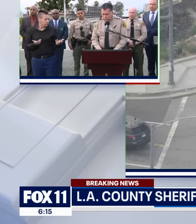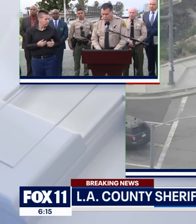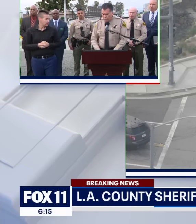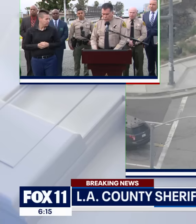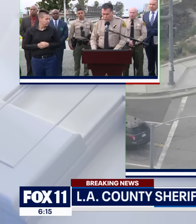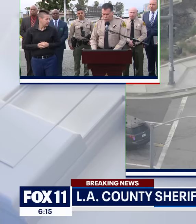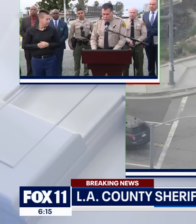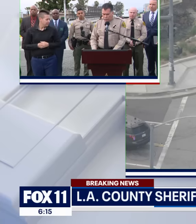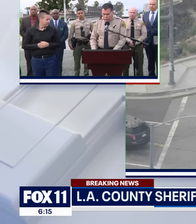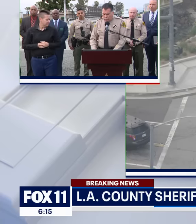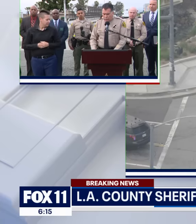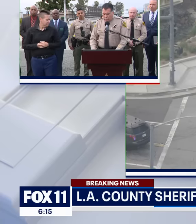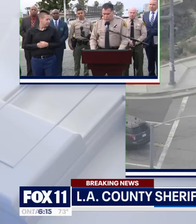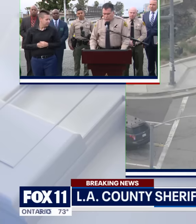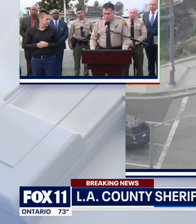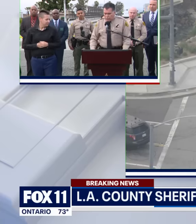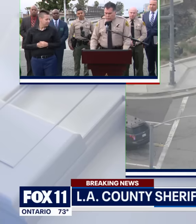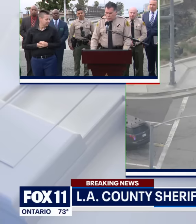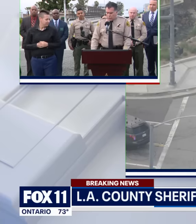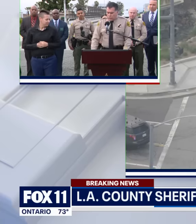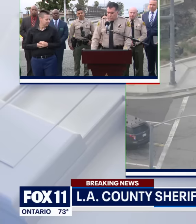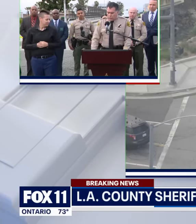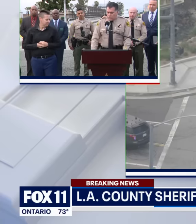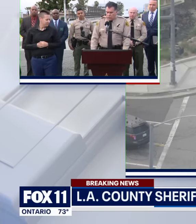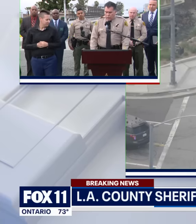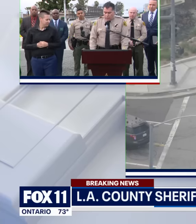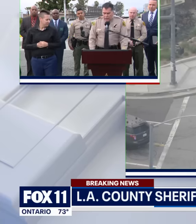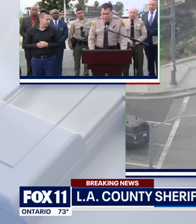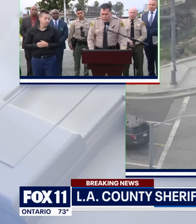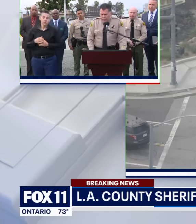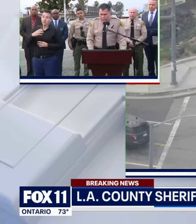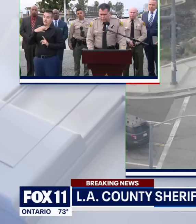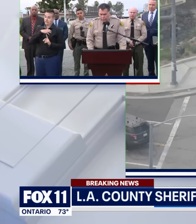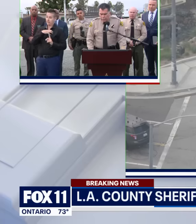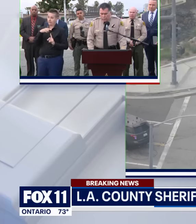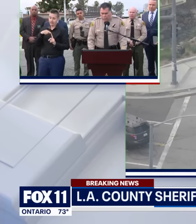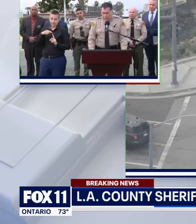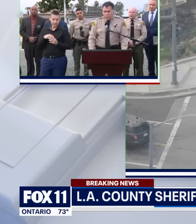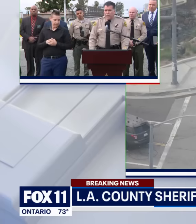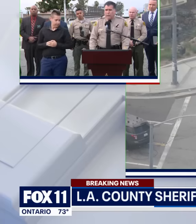that we get every clue, collect all the evidence we can to apprehend this individual. Can